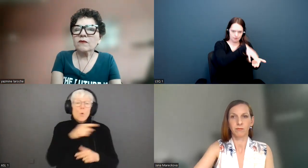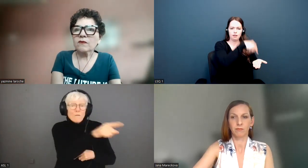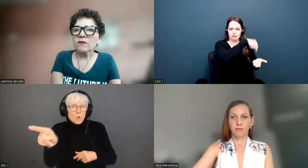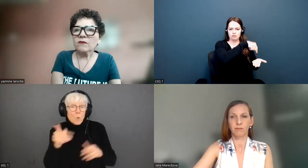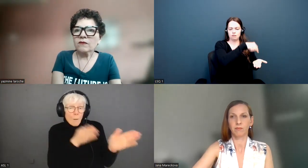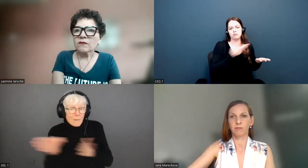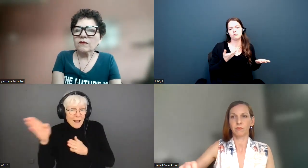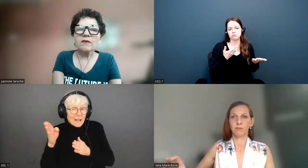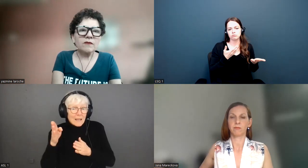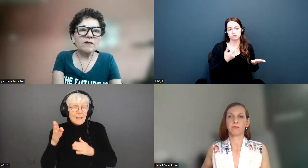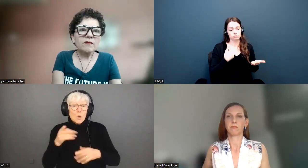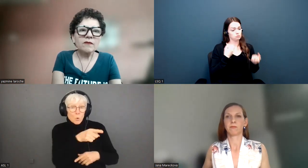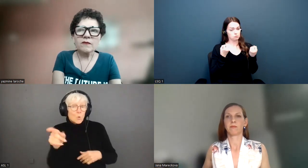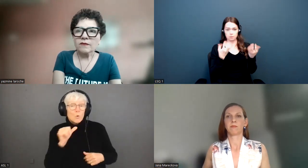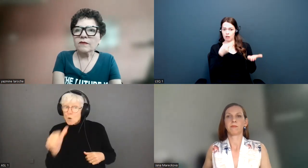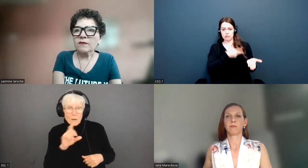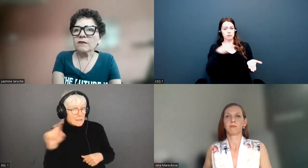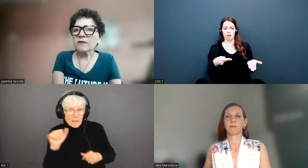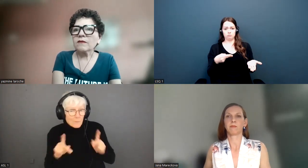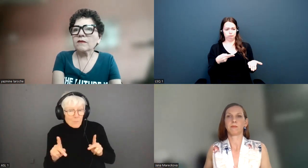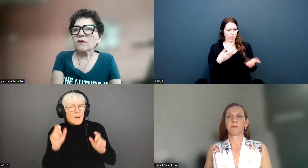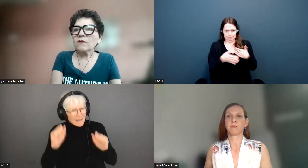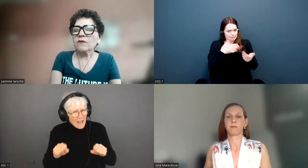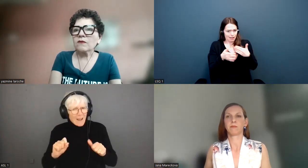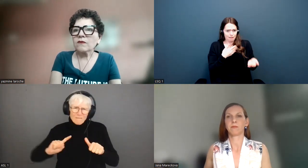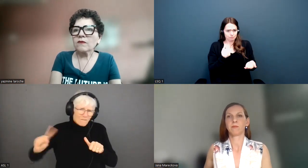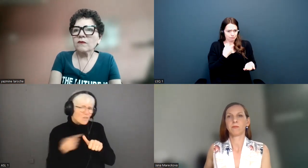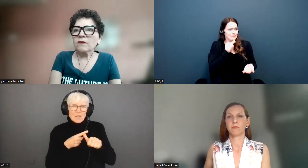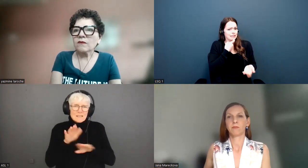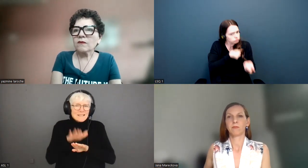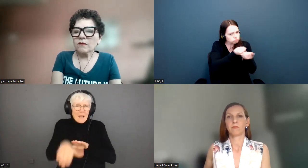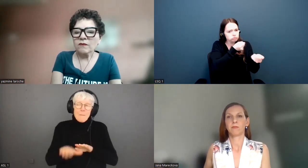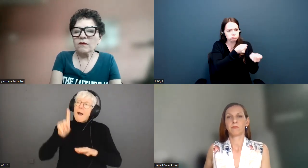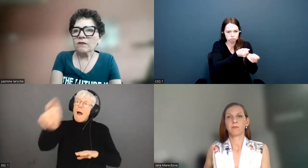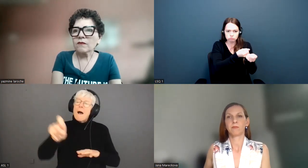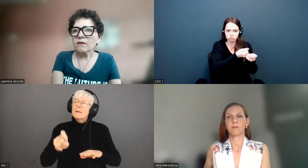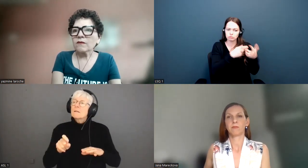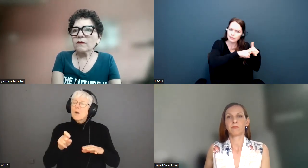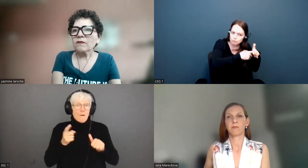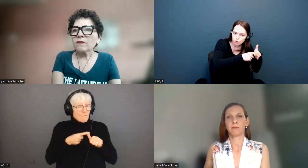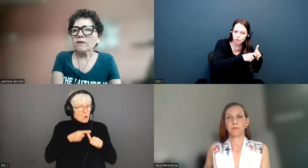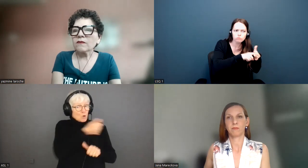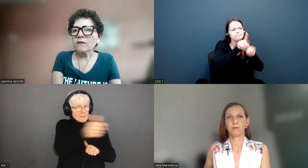do very easily uh to inform yourself about accessibility but also increase awareness